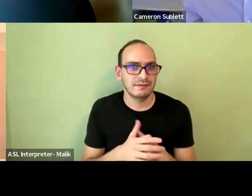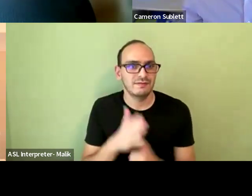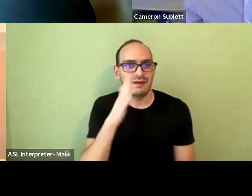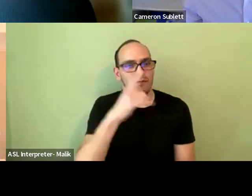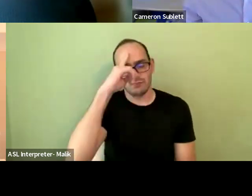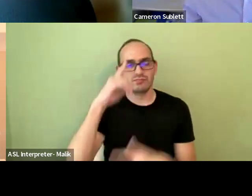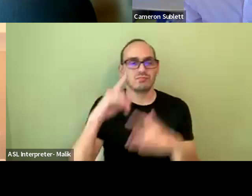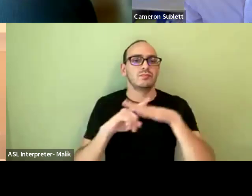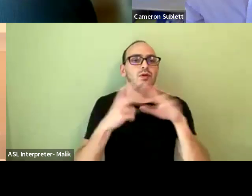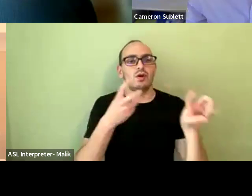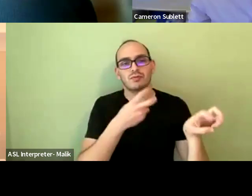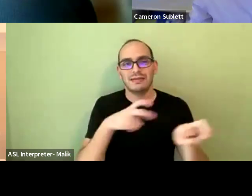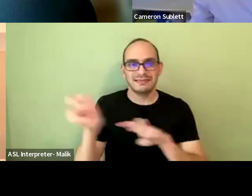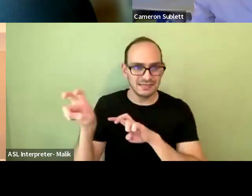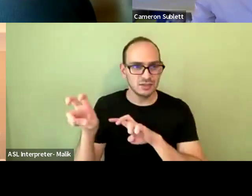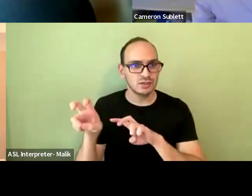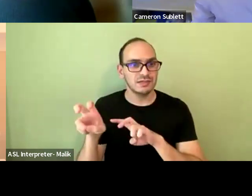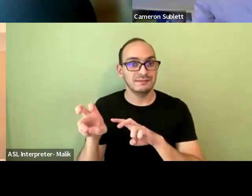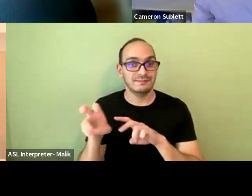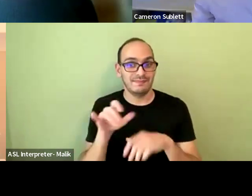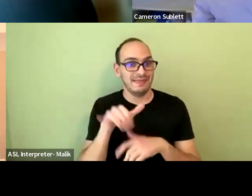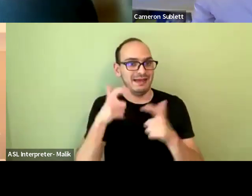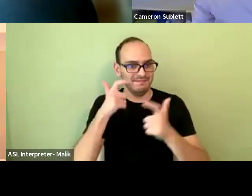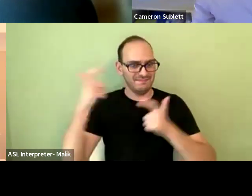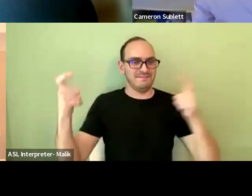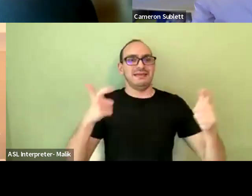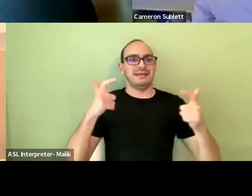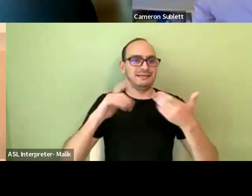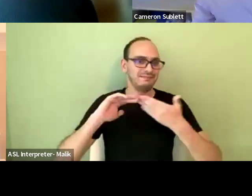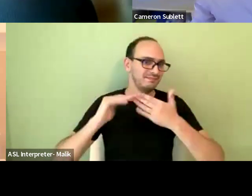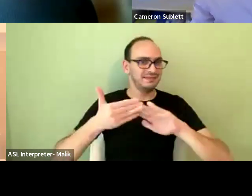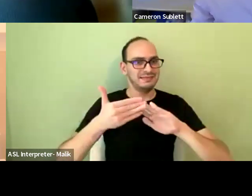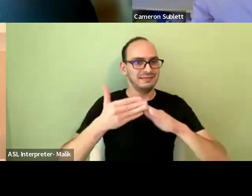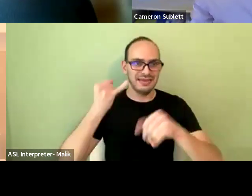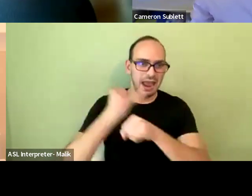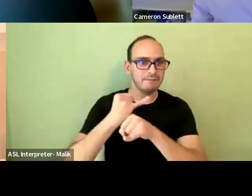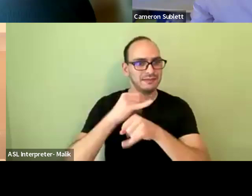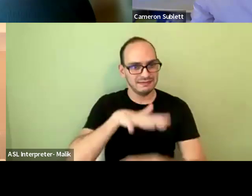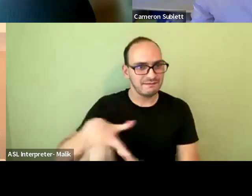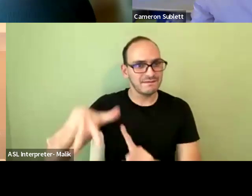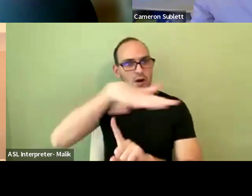transitioning like that into a big city campus environment.